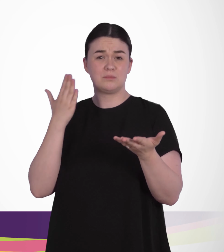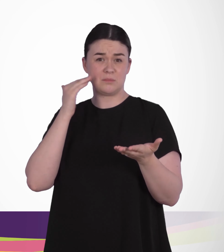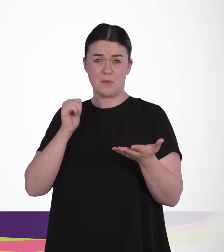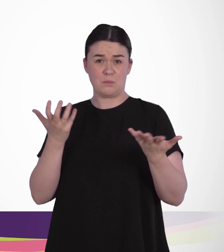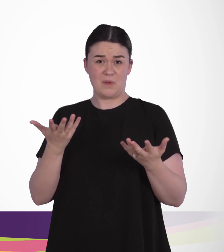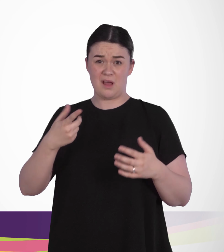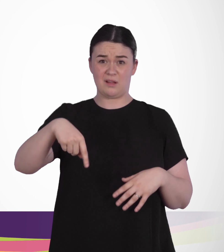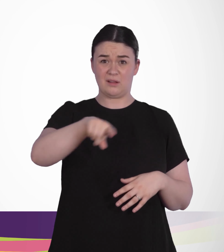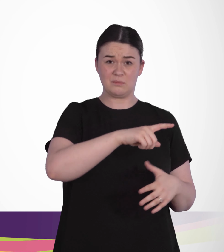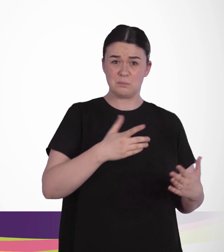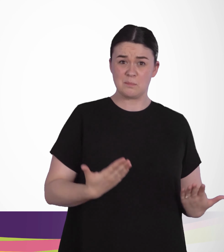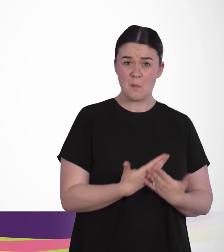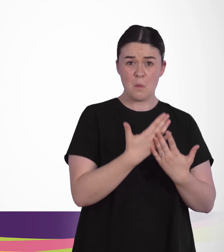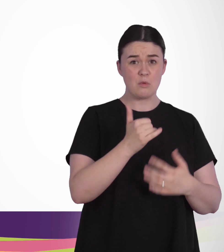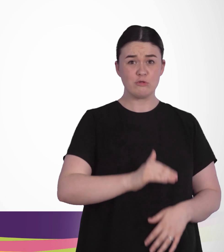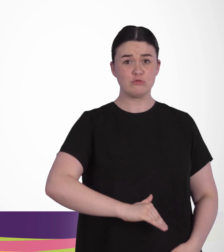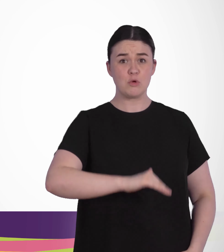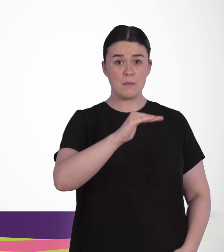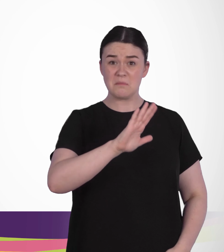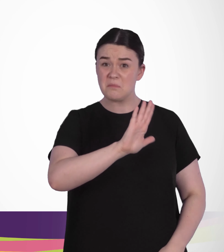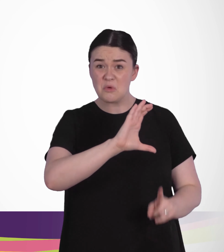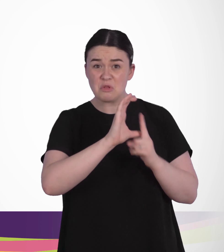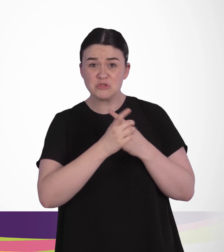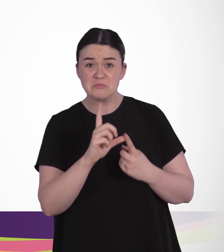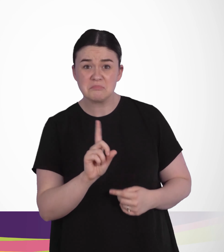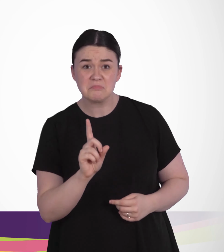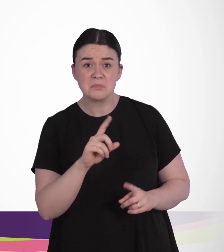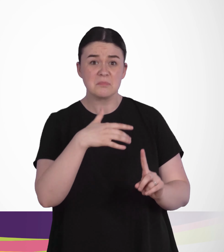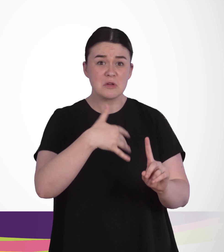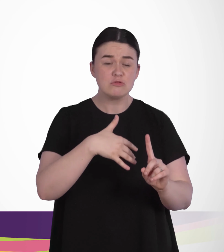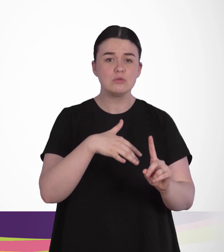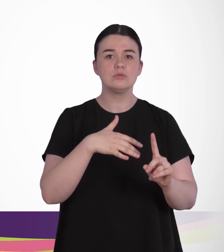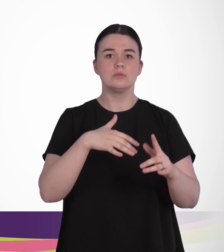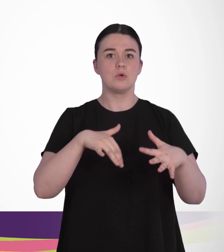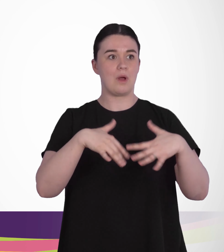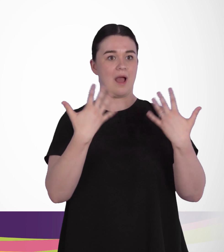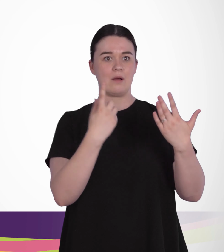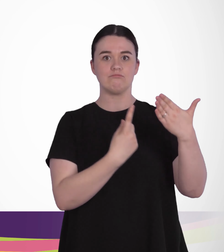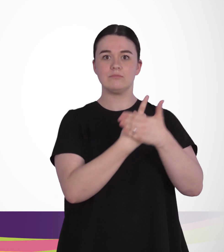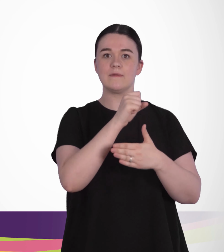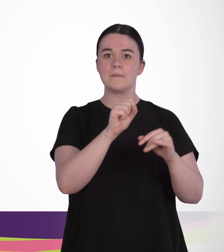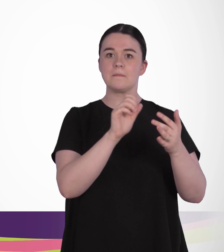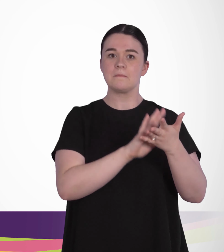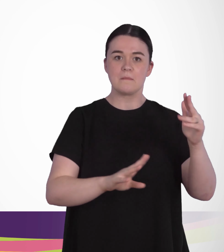regardless of where they are born and grow up, their cultural background, the circumstances